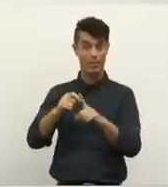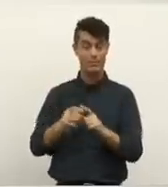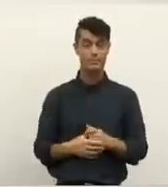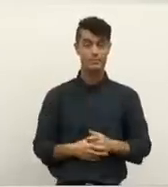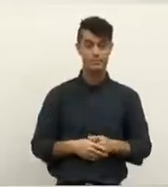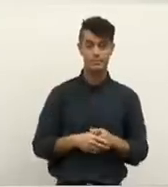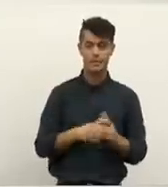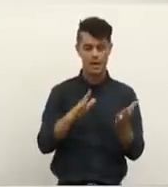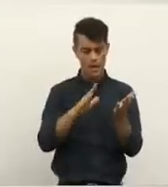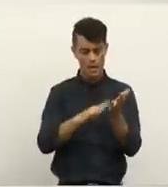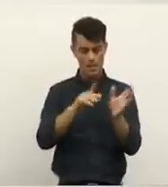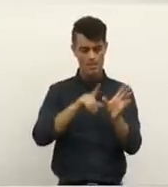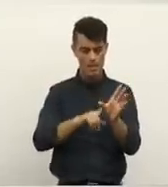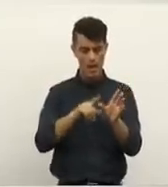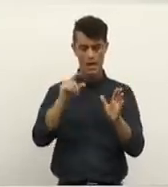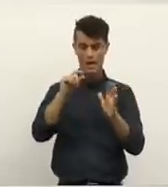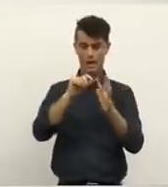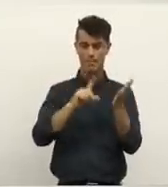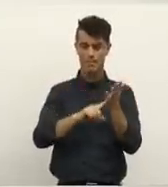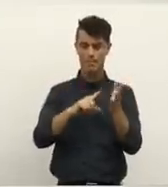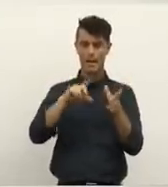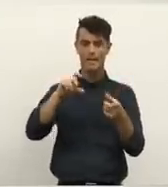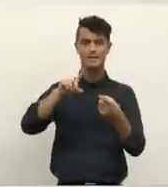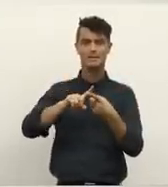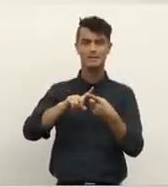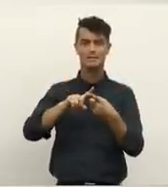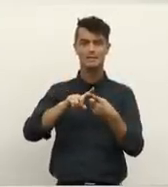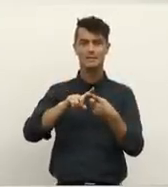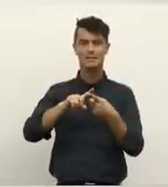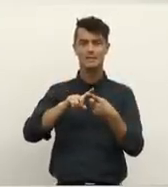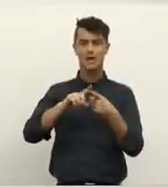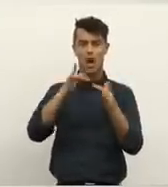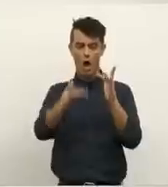So the myplace provider portal recently has had some improvements,